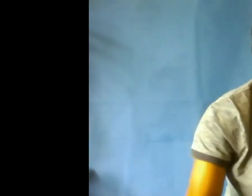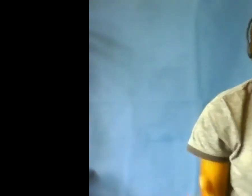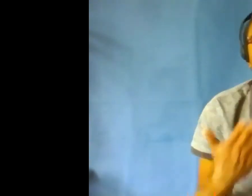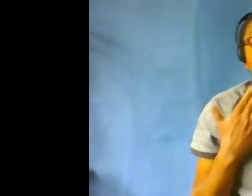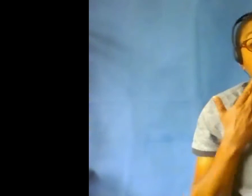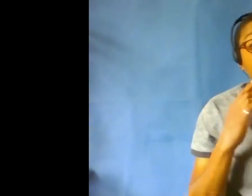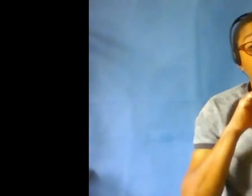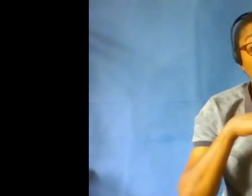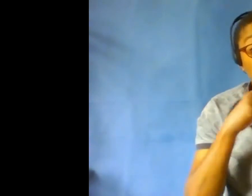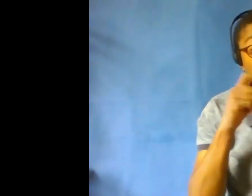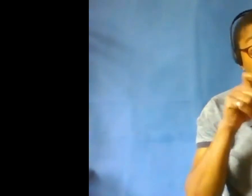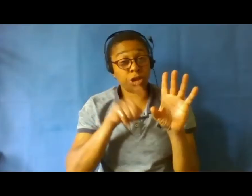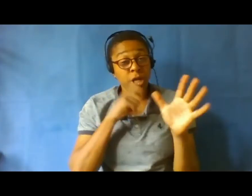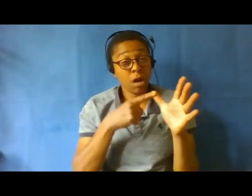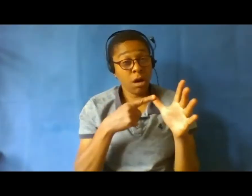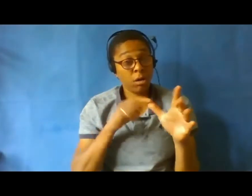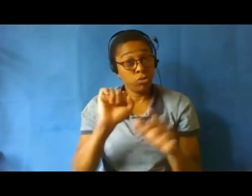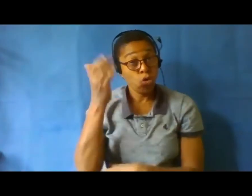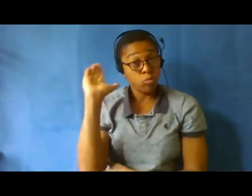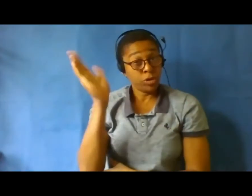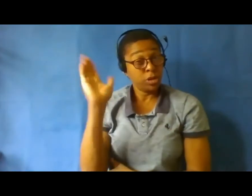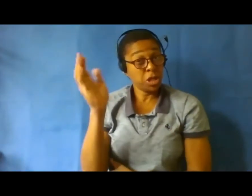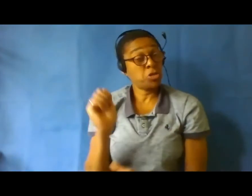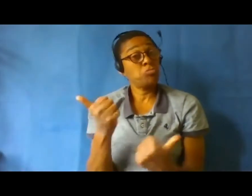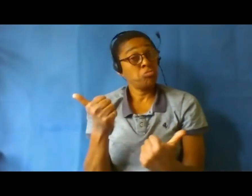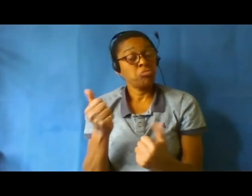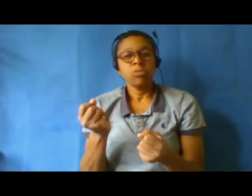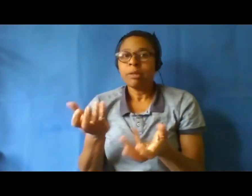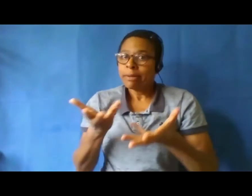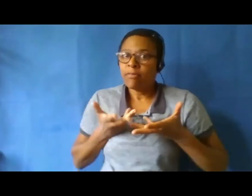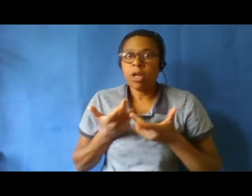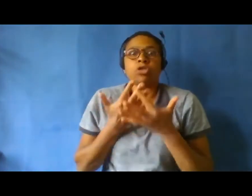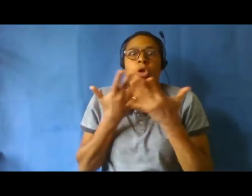we'll very quickly move on to the question and answer session now. I